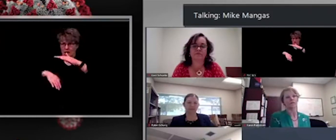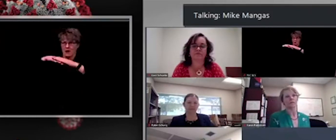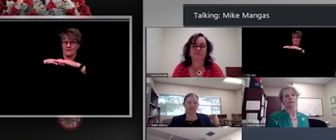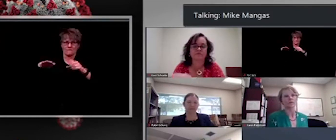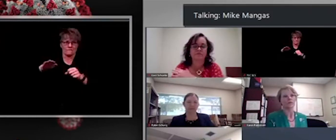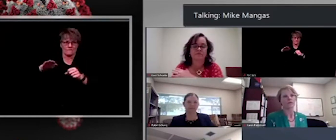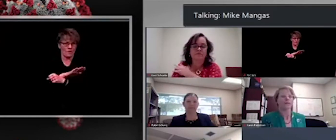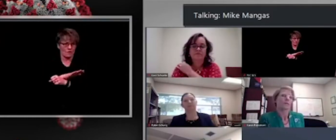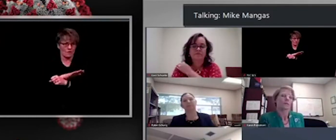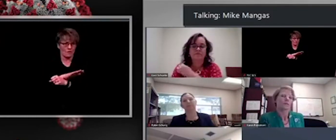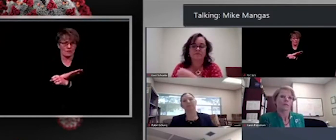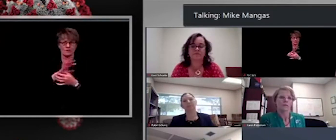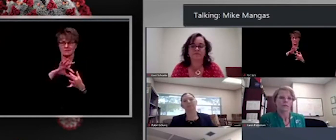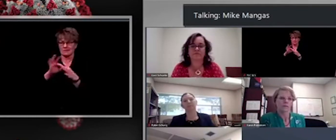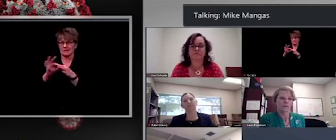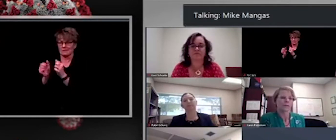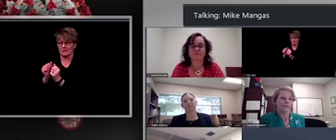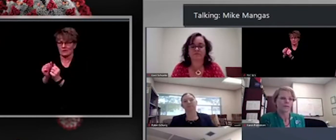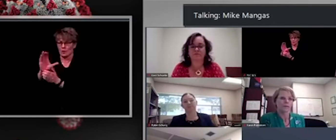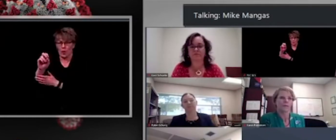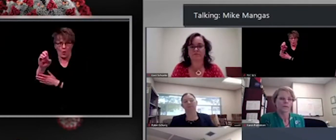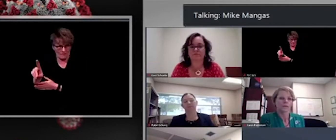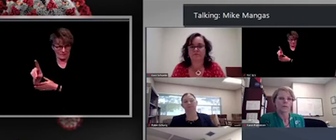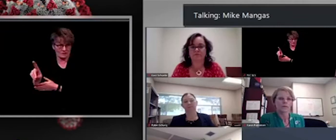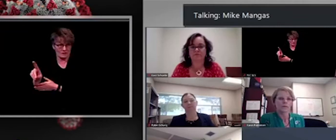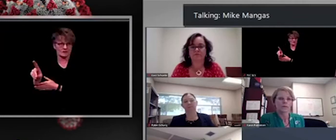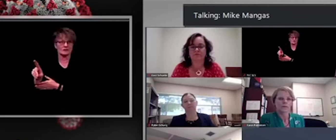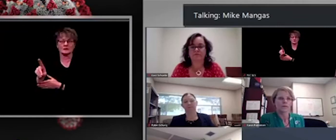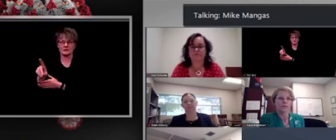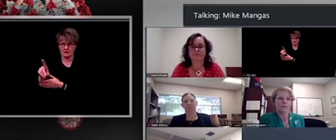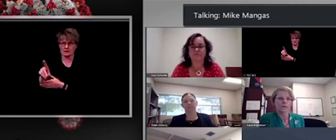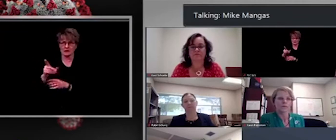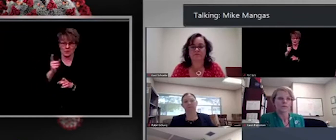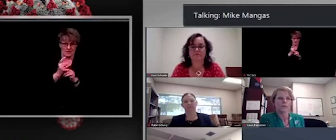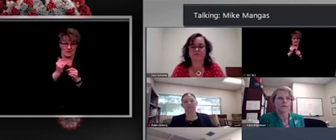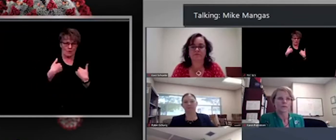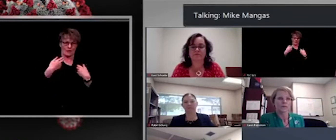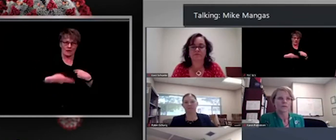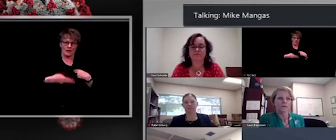although we had the highest ever the other day with 14 hospitalizations. How big of a